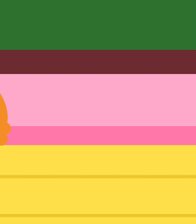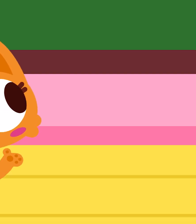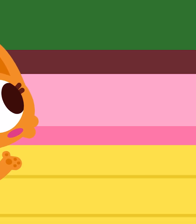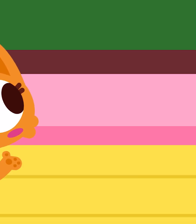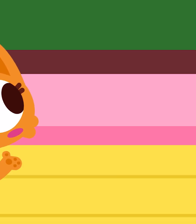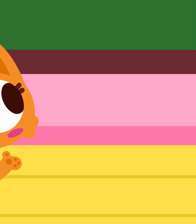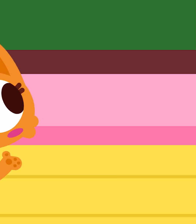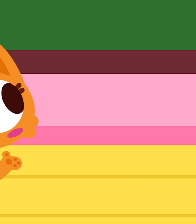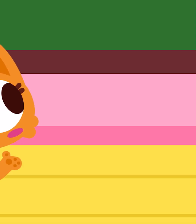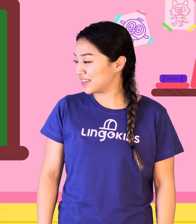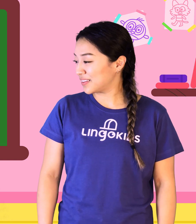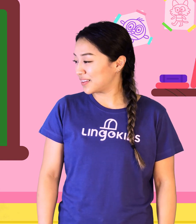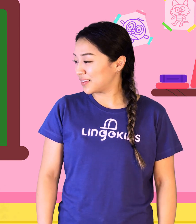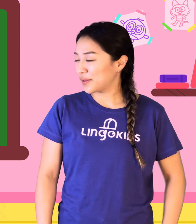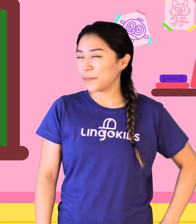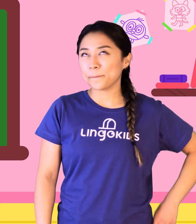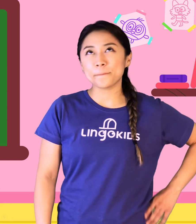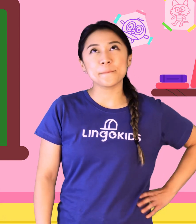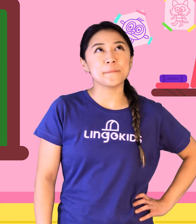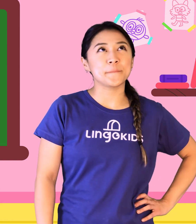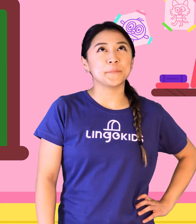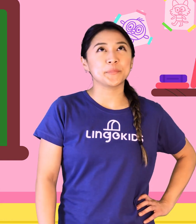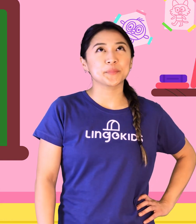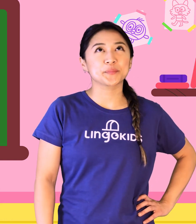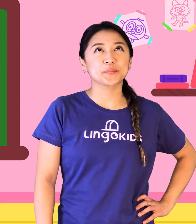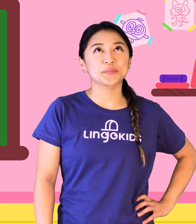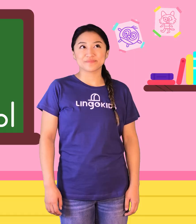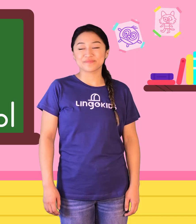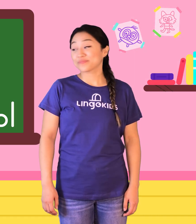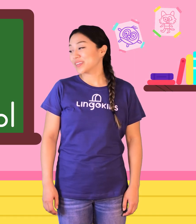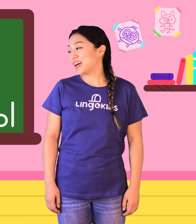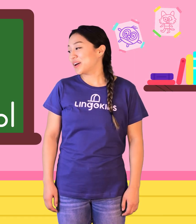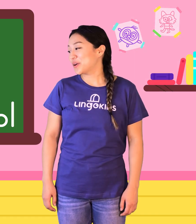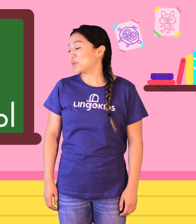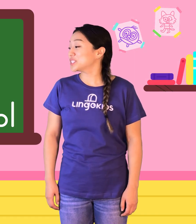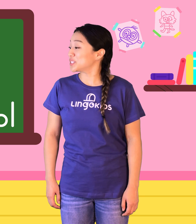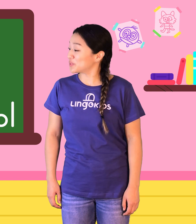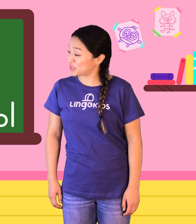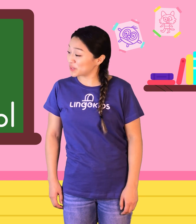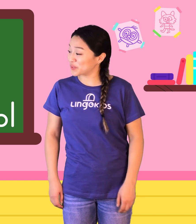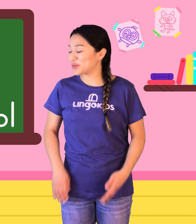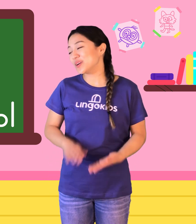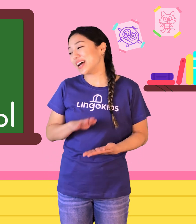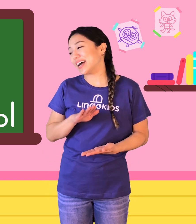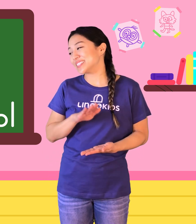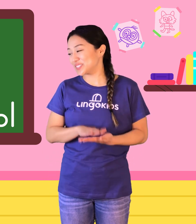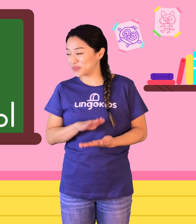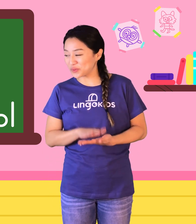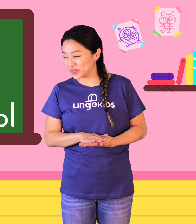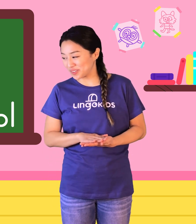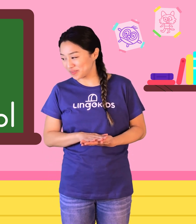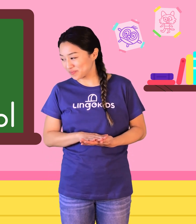What's next? Hmm. What do you do at school?